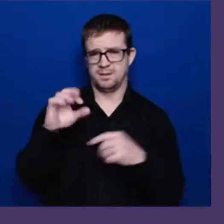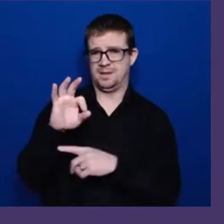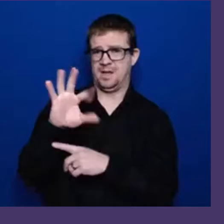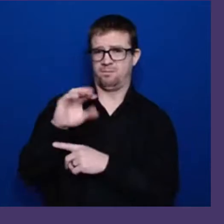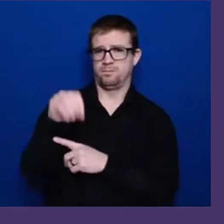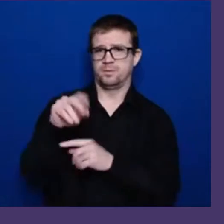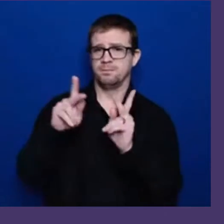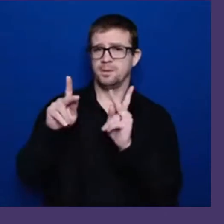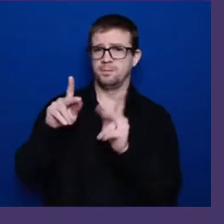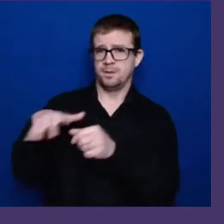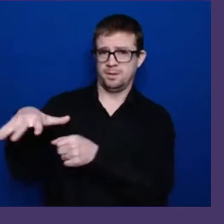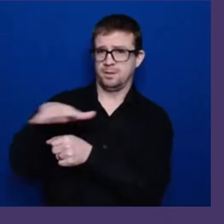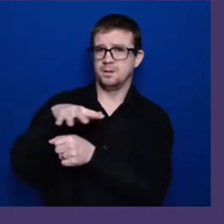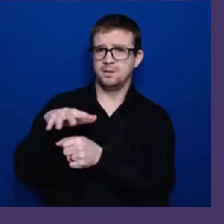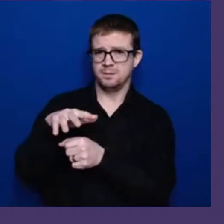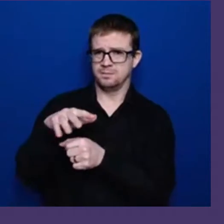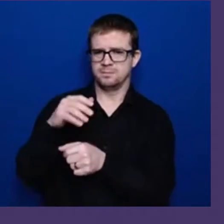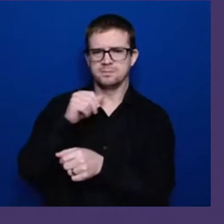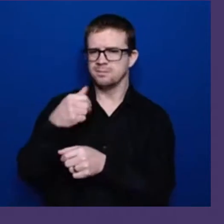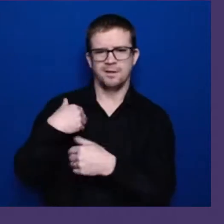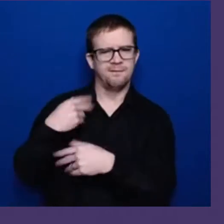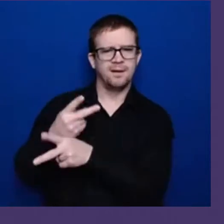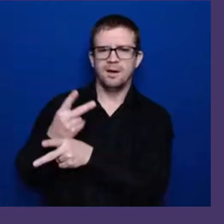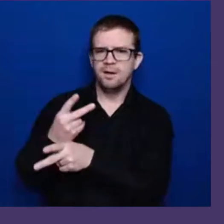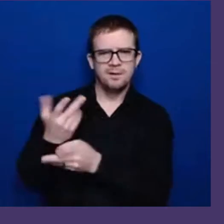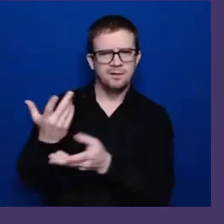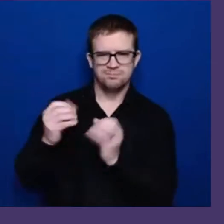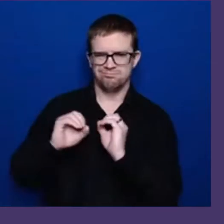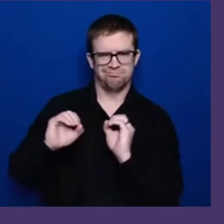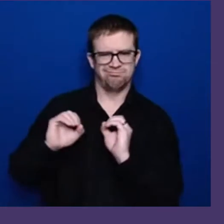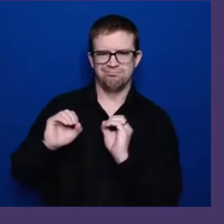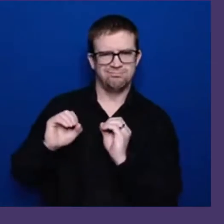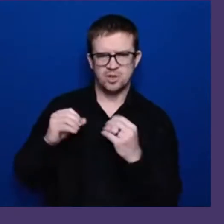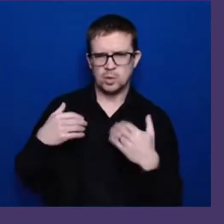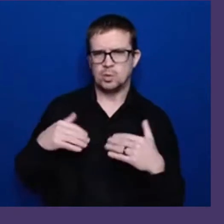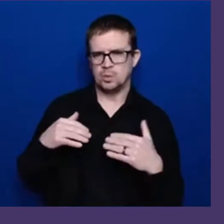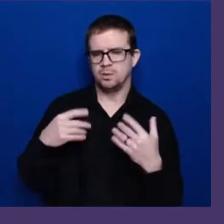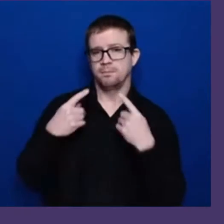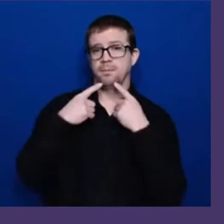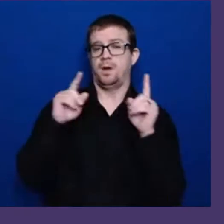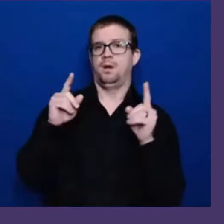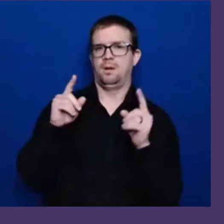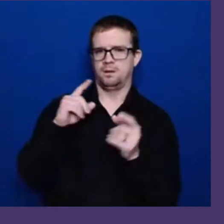When I finally got help for my depression, it made me want to help others.